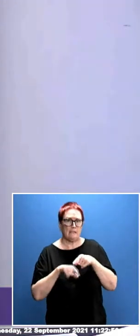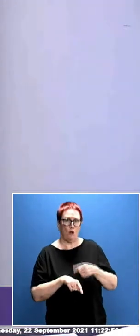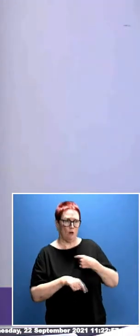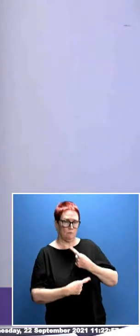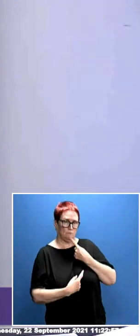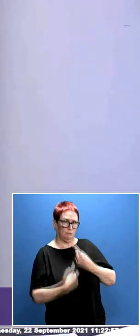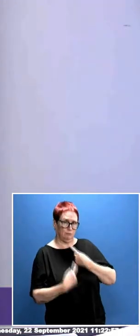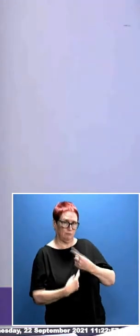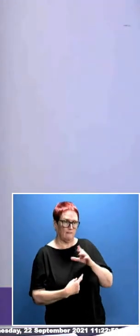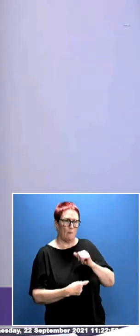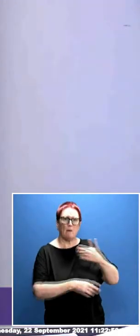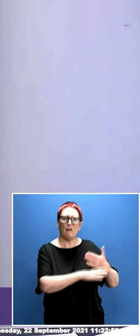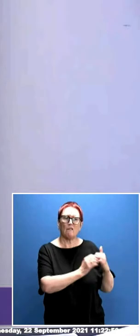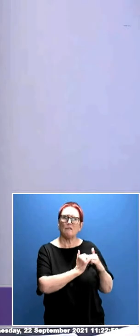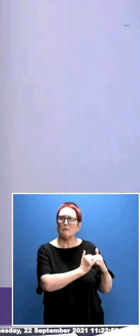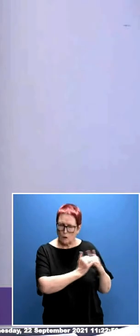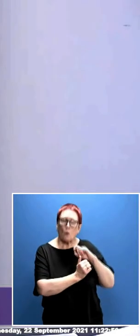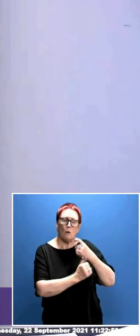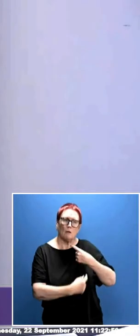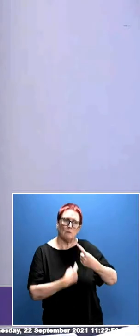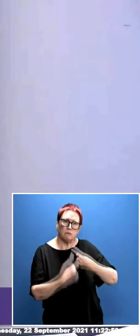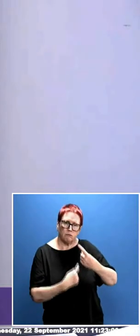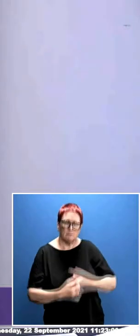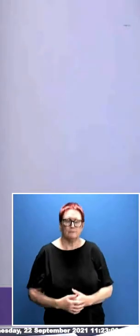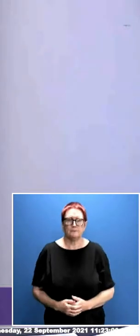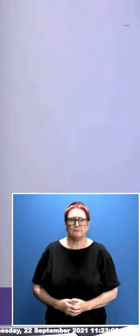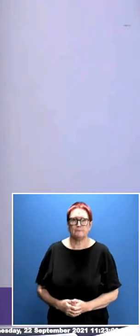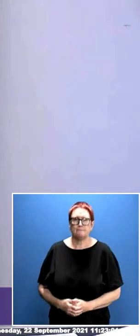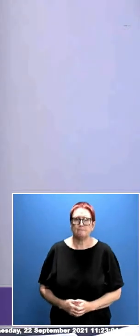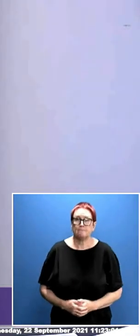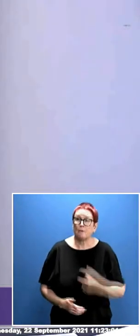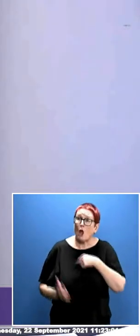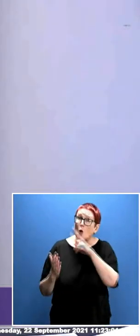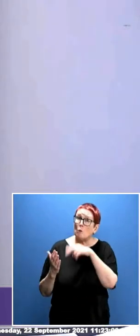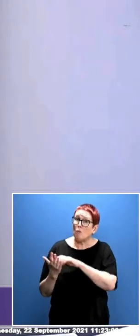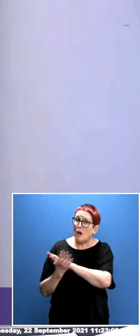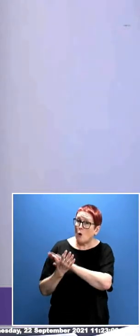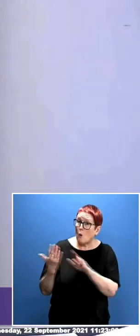who will administer the oath to you, thank you. I will read you all the oath.